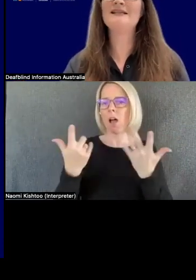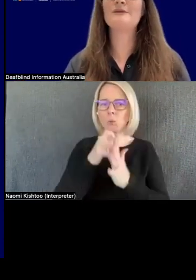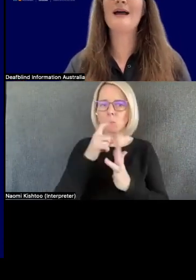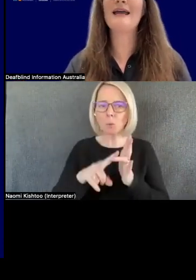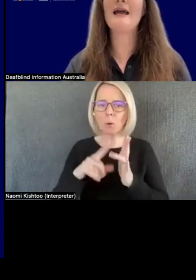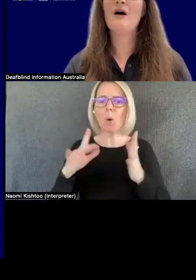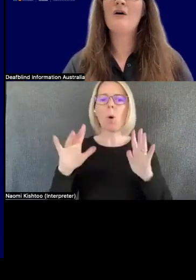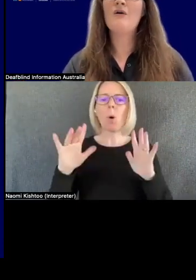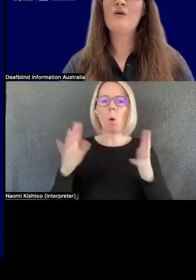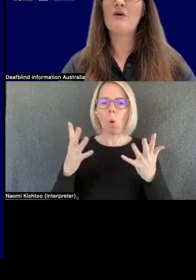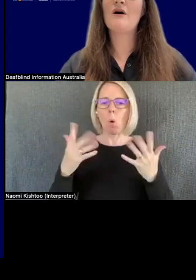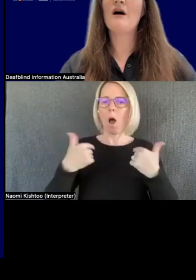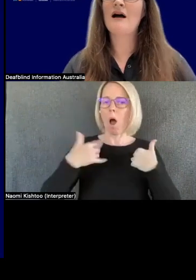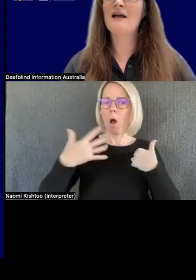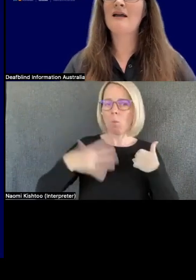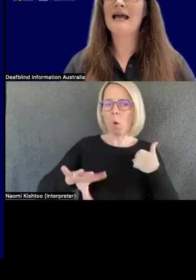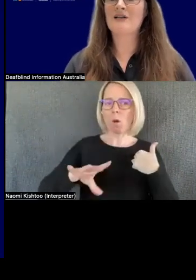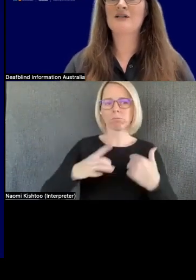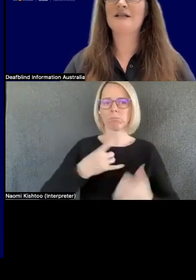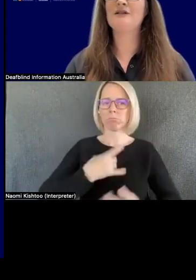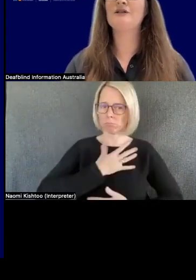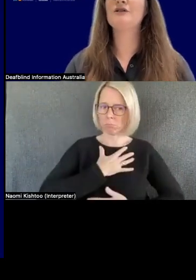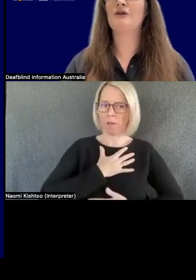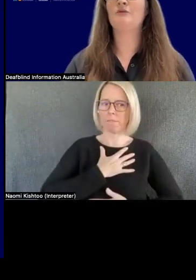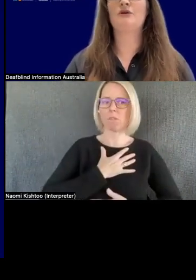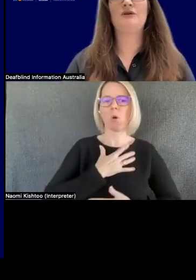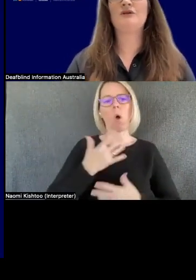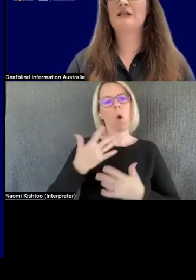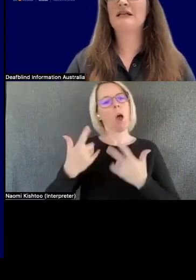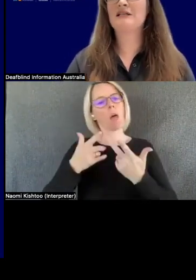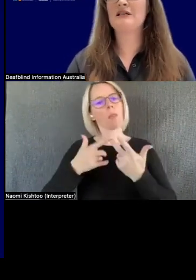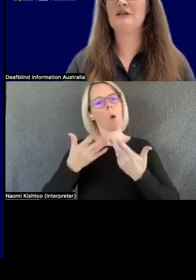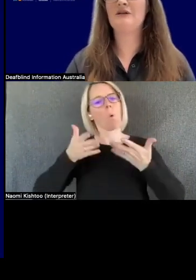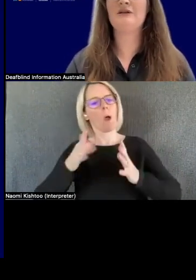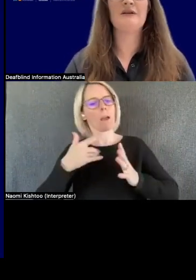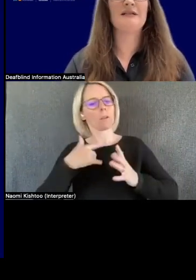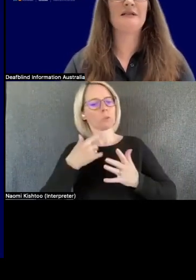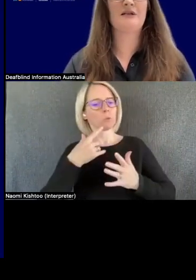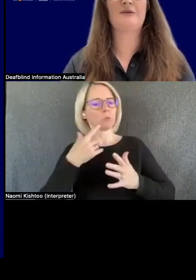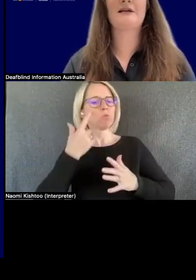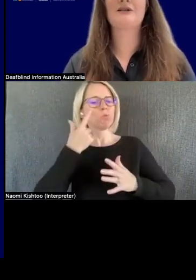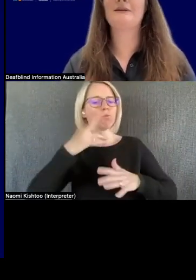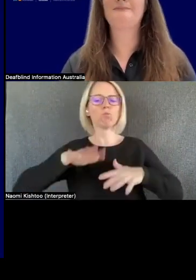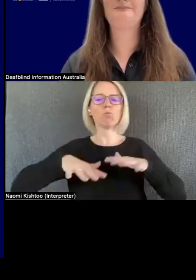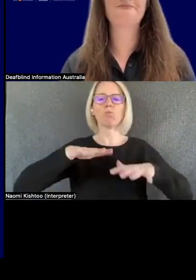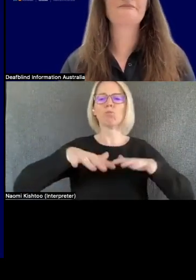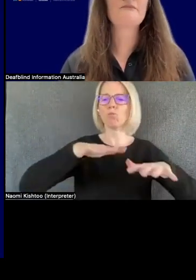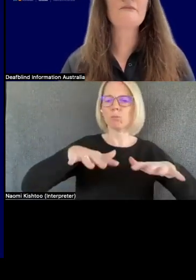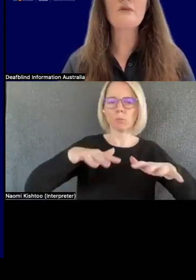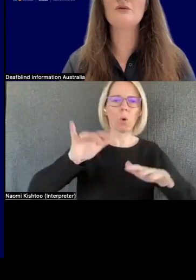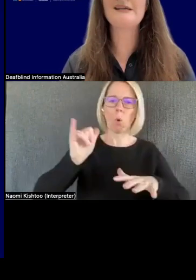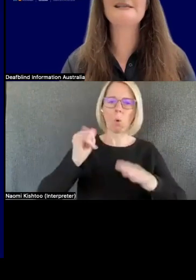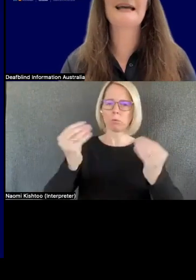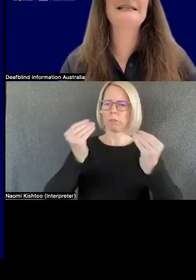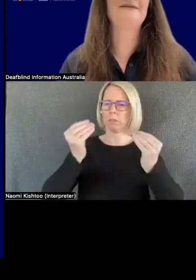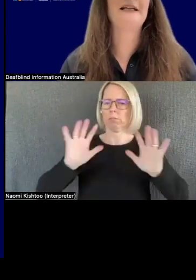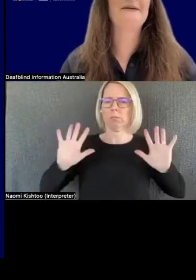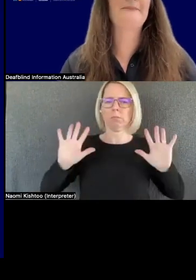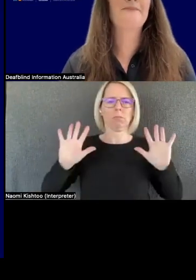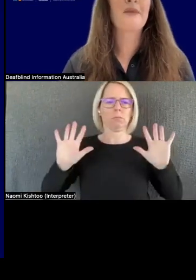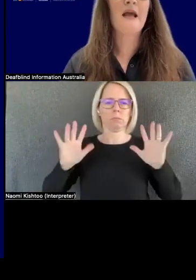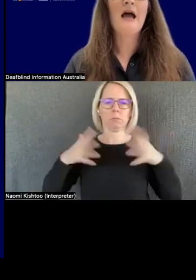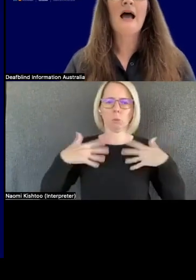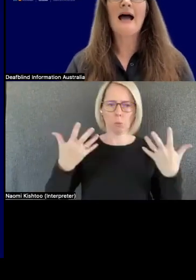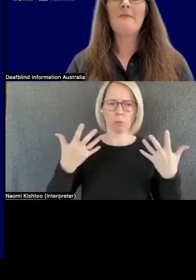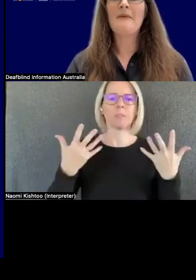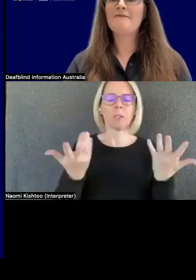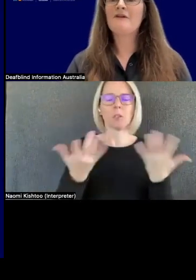this way”, or “I actually don’t want you to continue this interaction or this activity”.